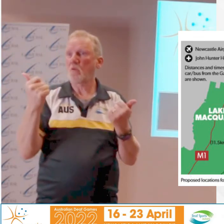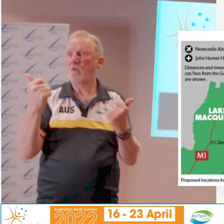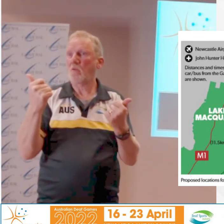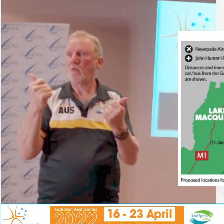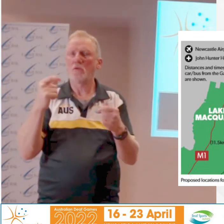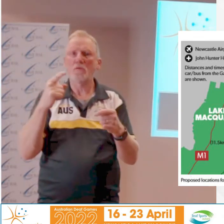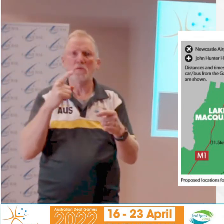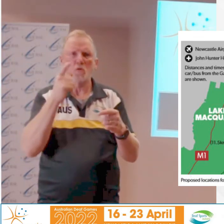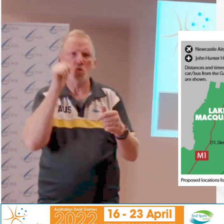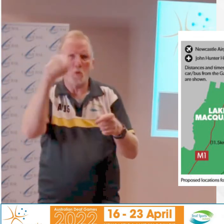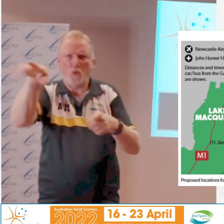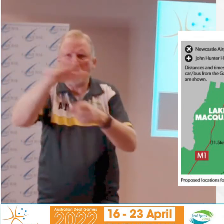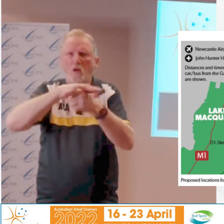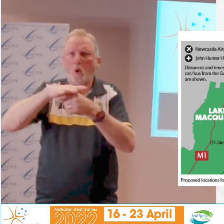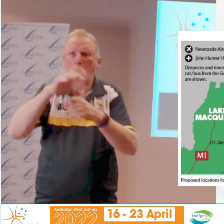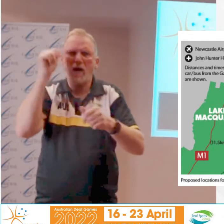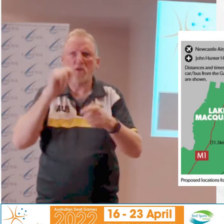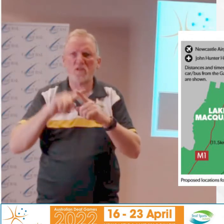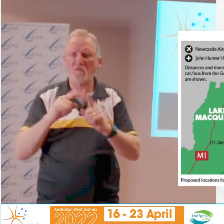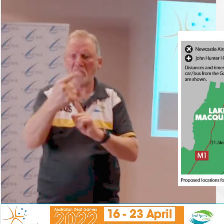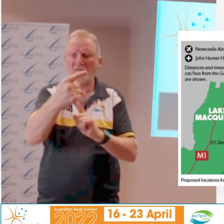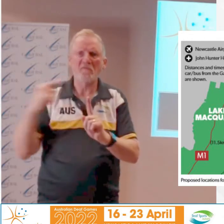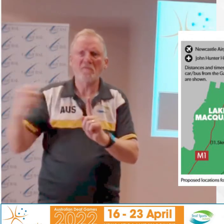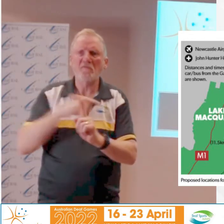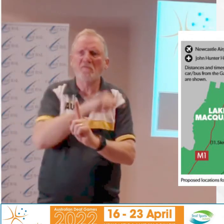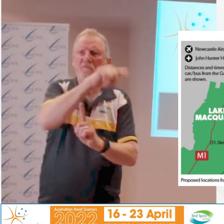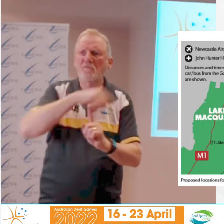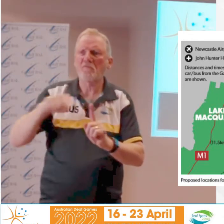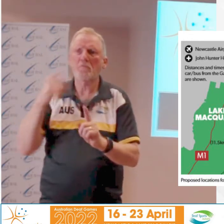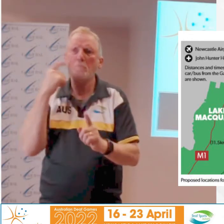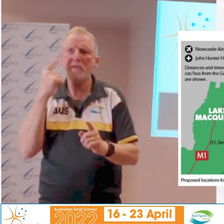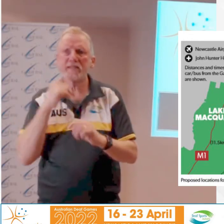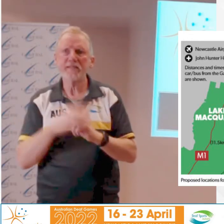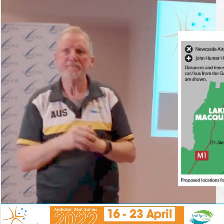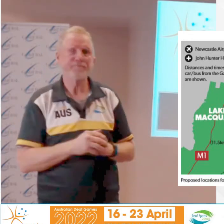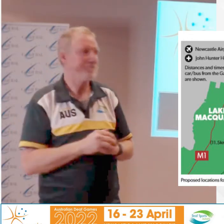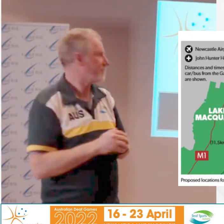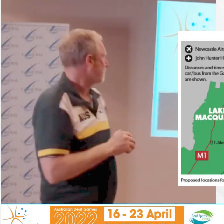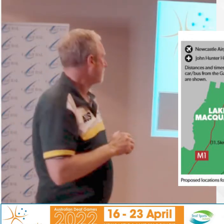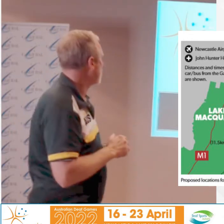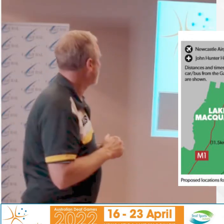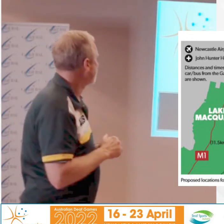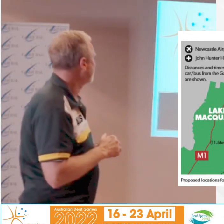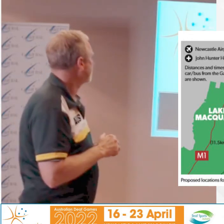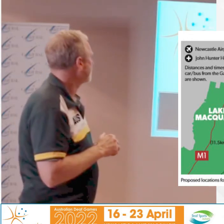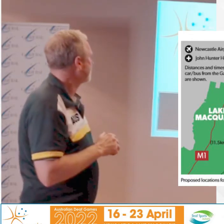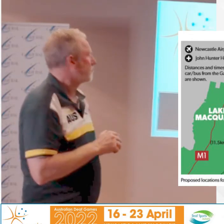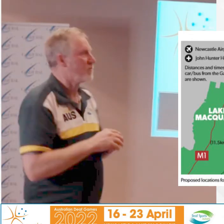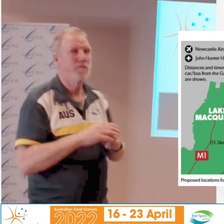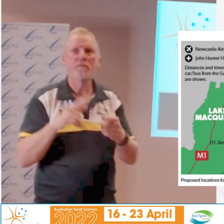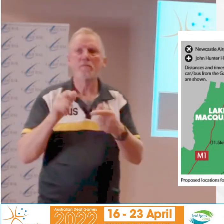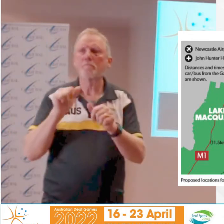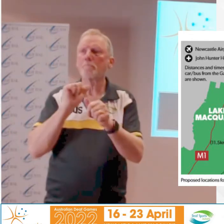too far at all um and i'm sure the locals here will think that's absolutely nothing